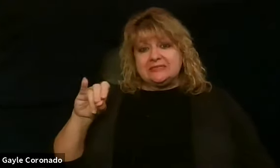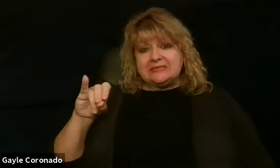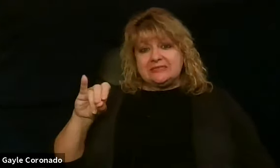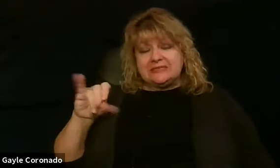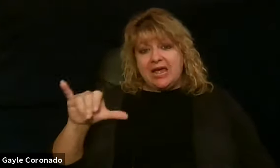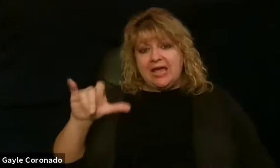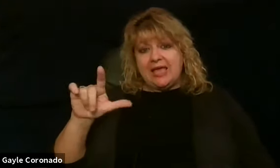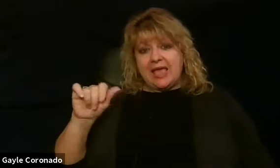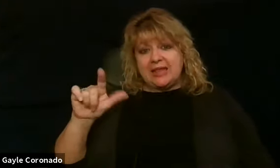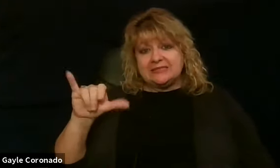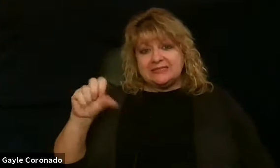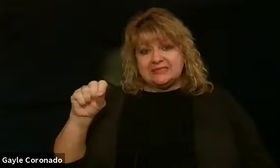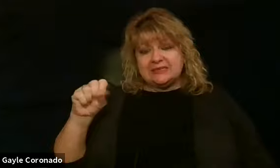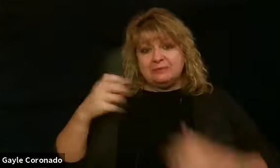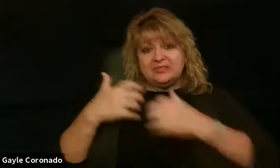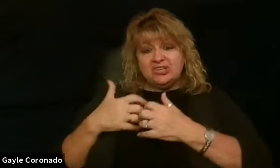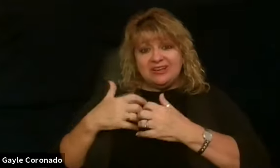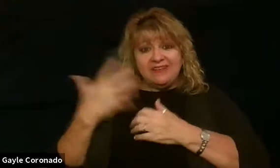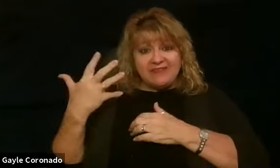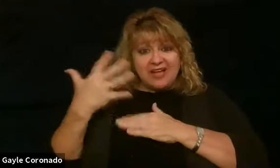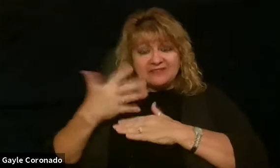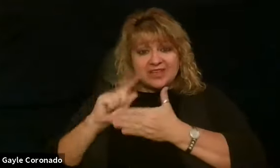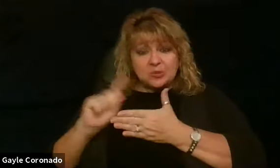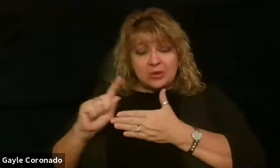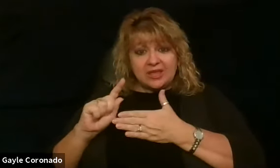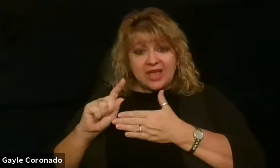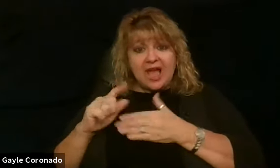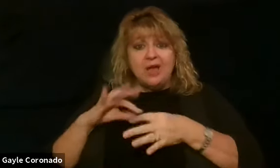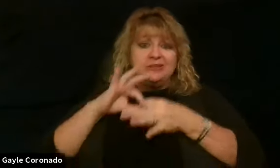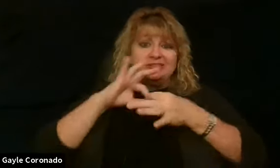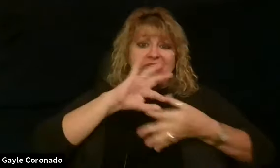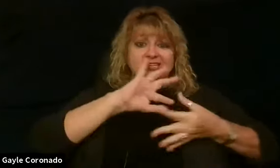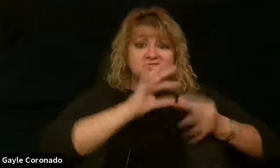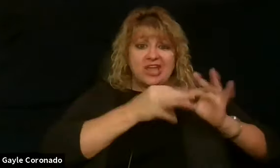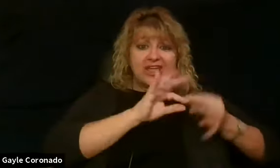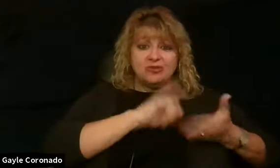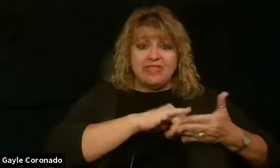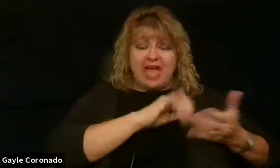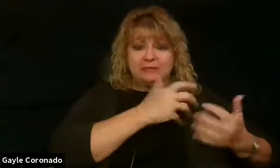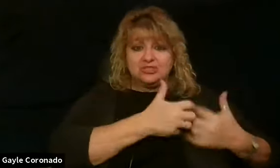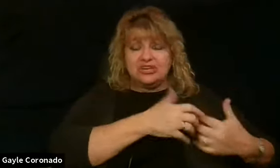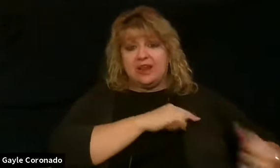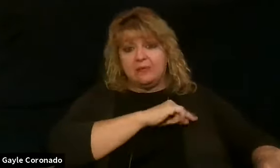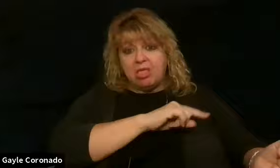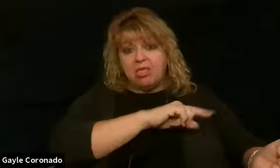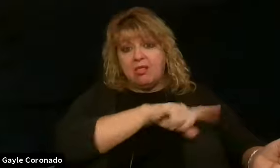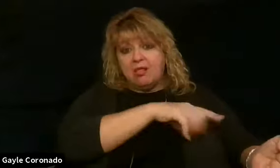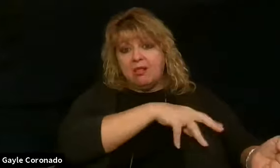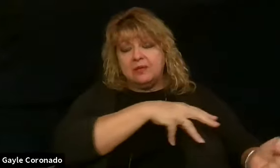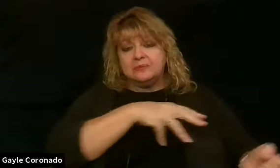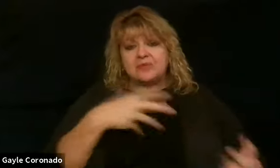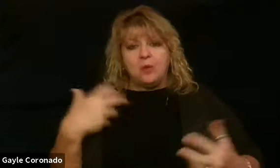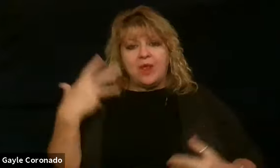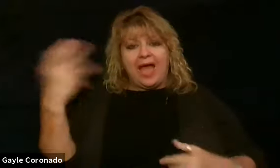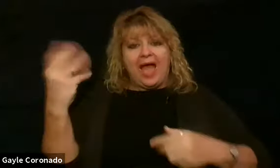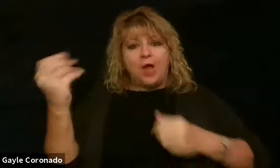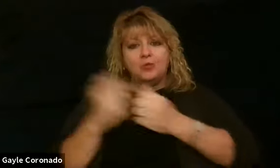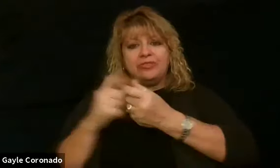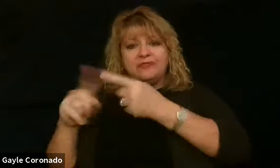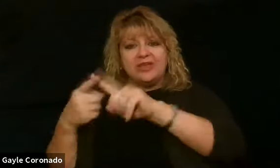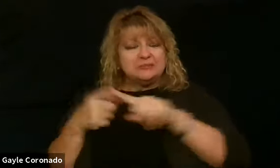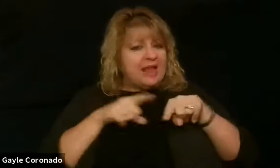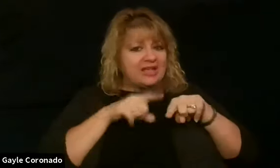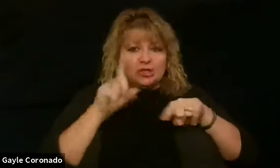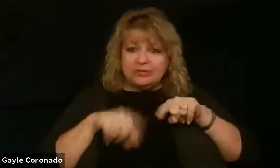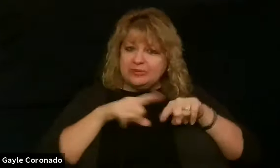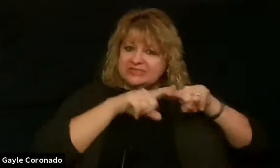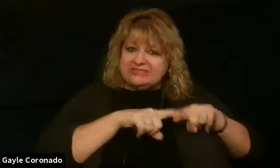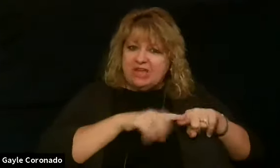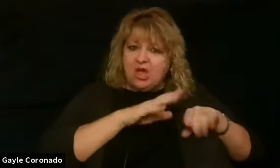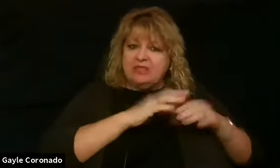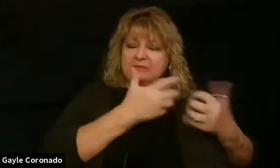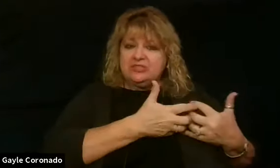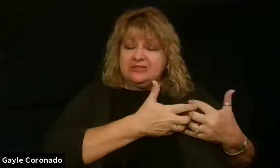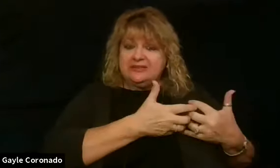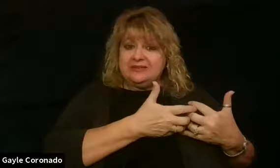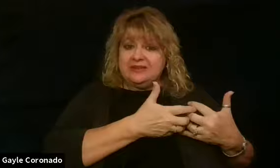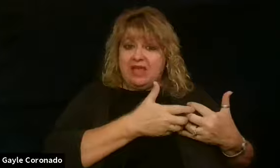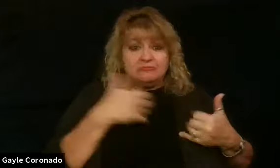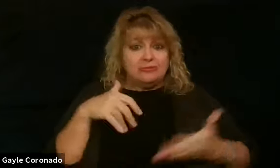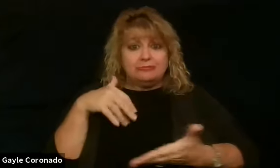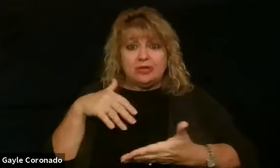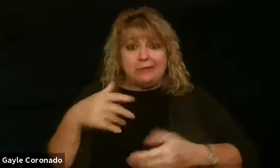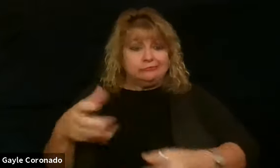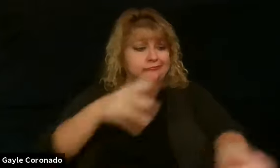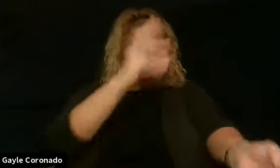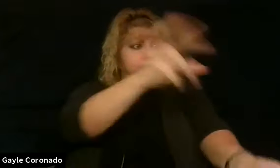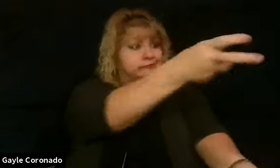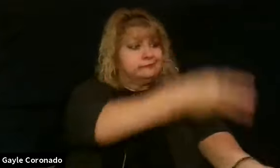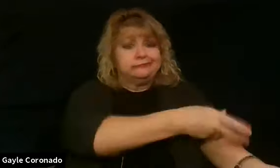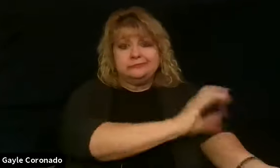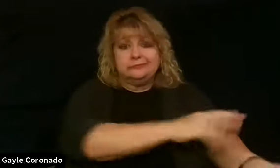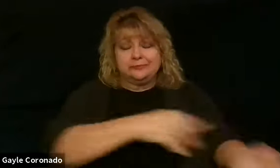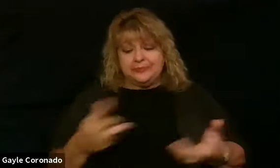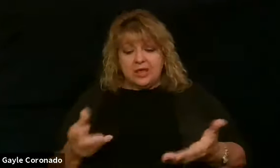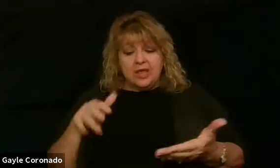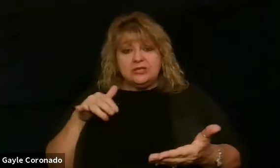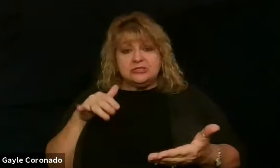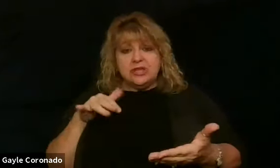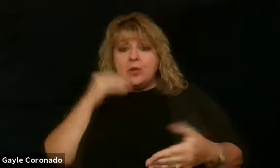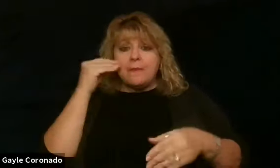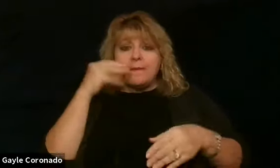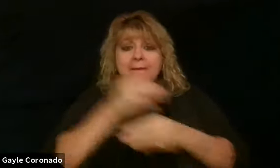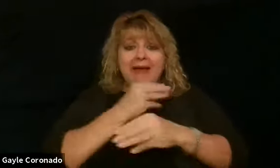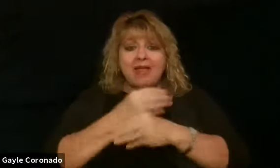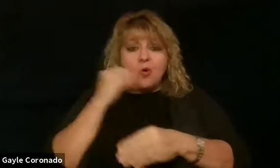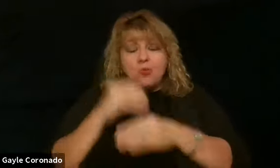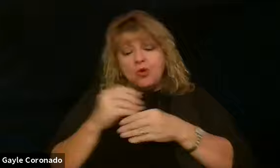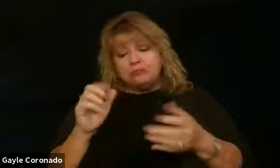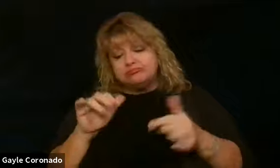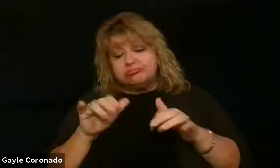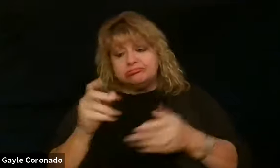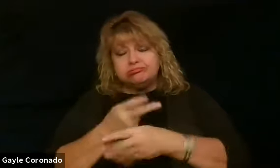machine, and even though I lost so much time and so much, you know, going out with my friends because I was so reliant on this machine. I still was studying on the machine I was doing my math homework on the dialysis machine, I got home, I worked my butt